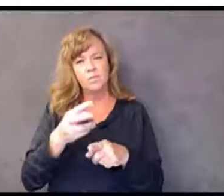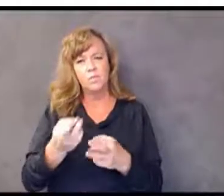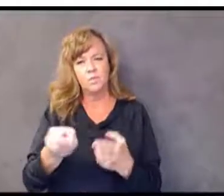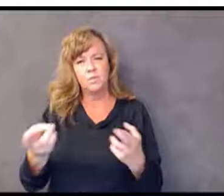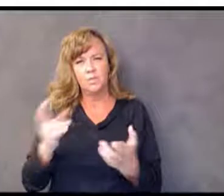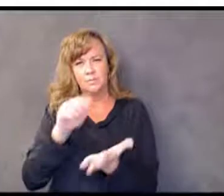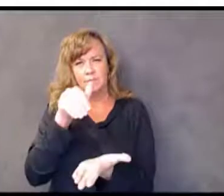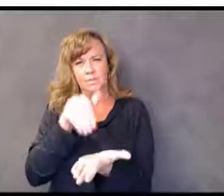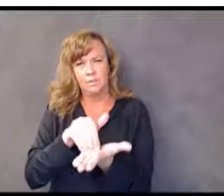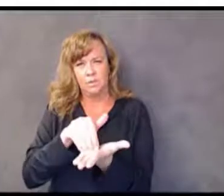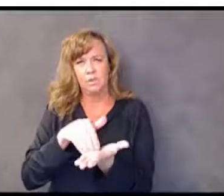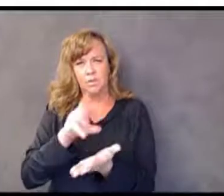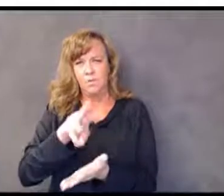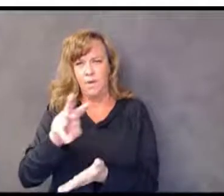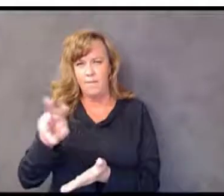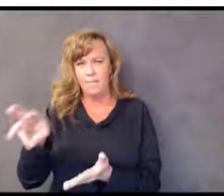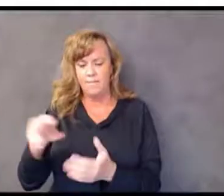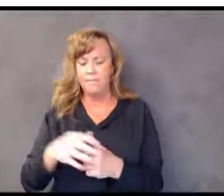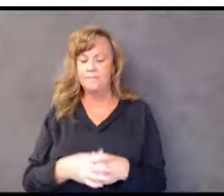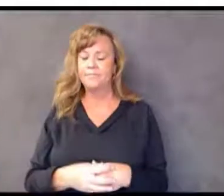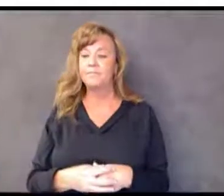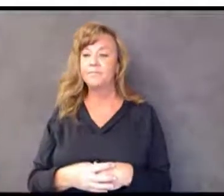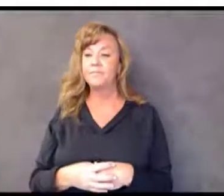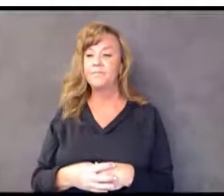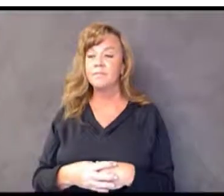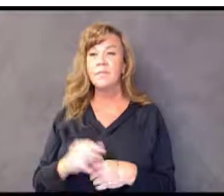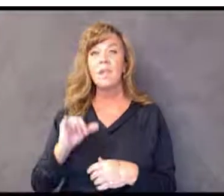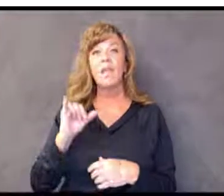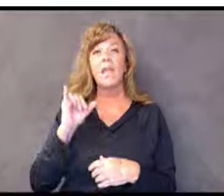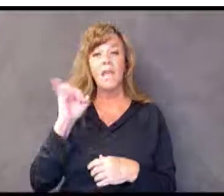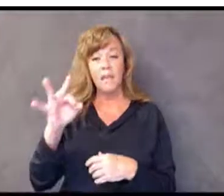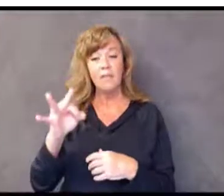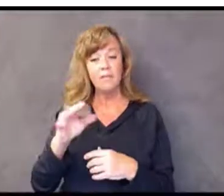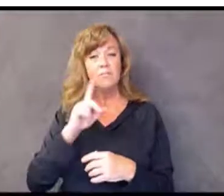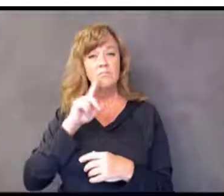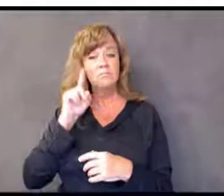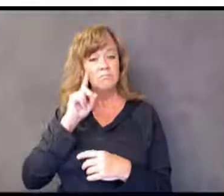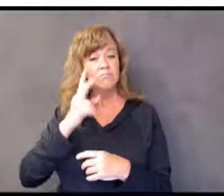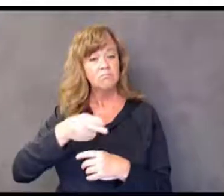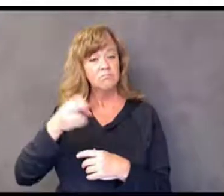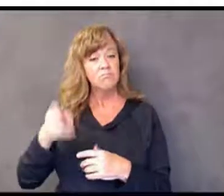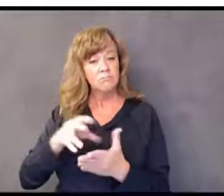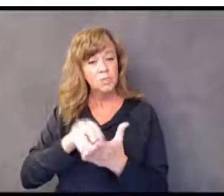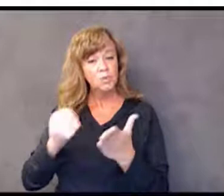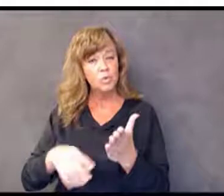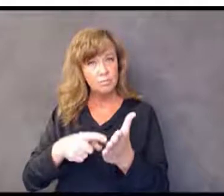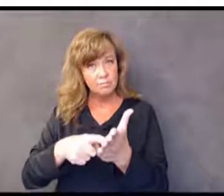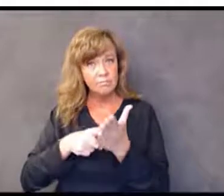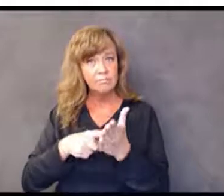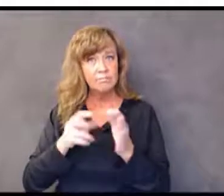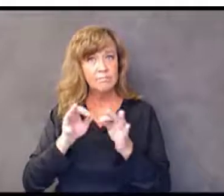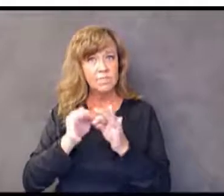When an interpreter is required as an accommodation for a student who is deaf or hard of hearing,